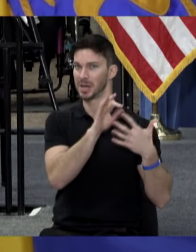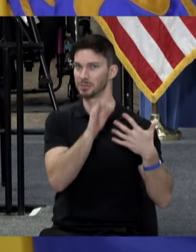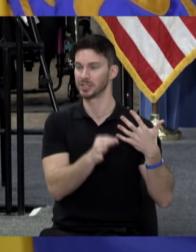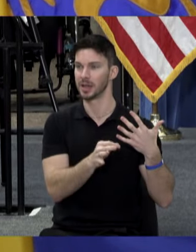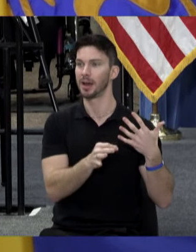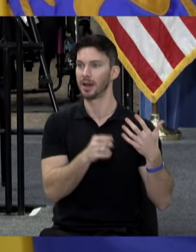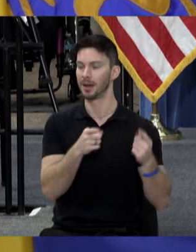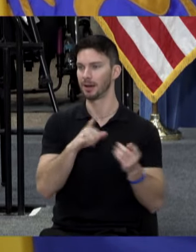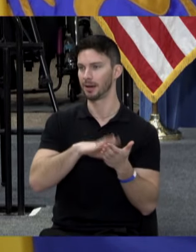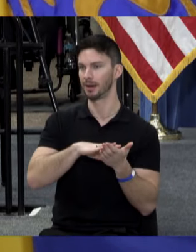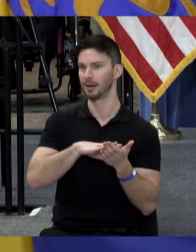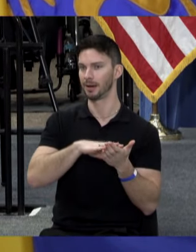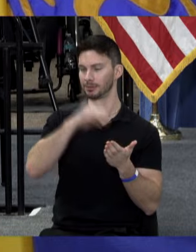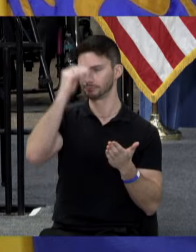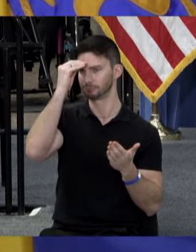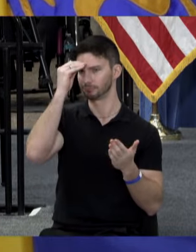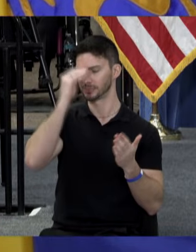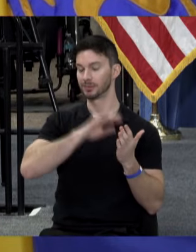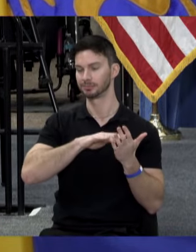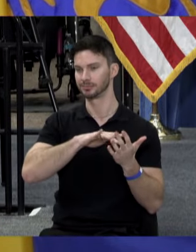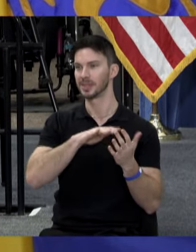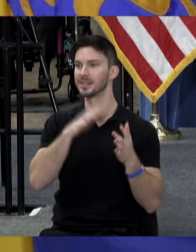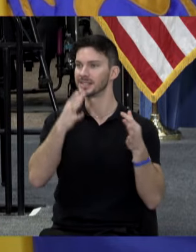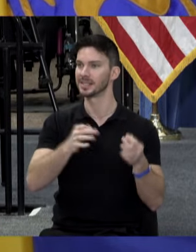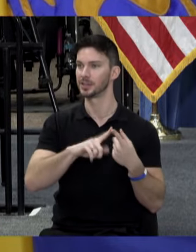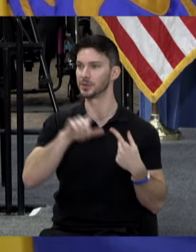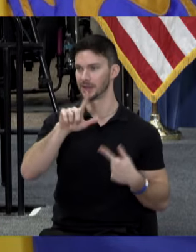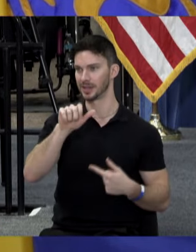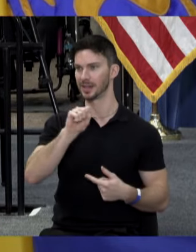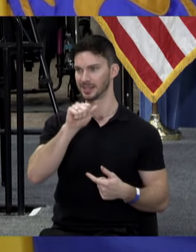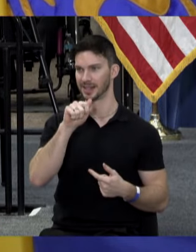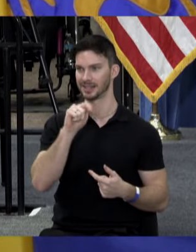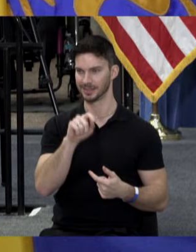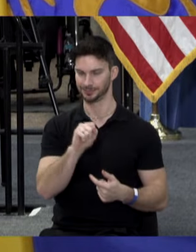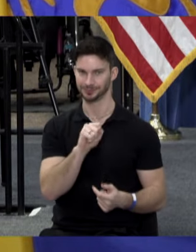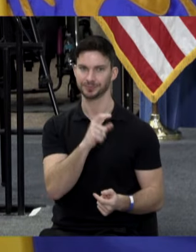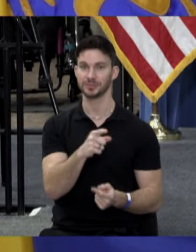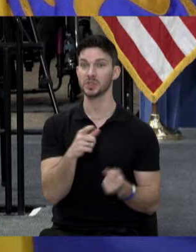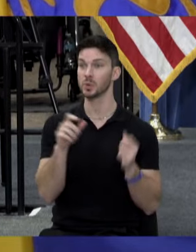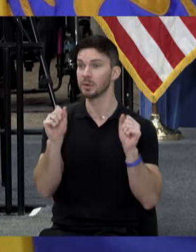that were quadruplex and lawyers. He was able to request all the accommodations that he needed.